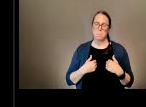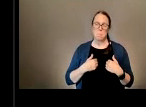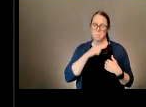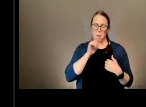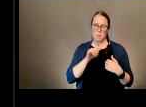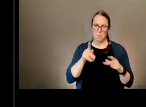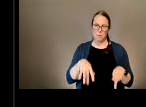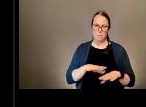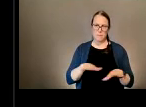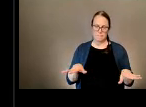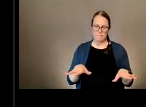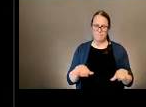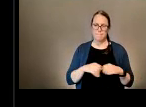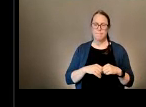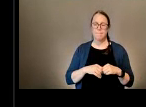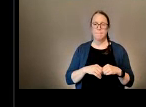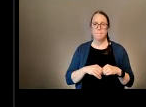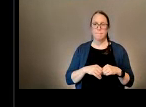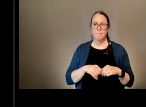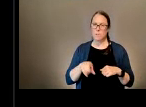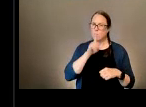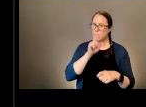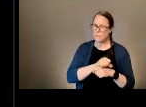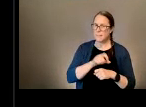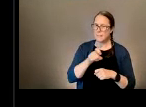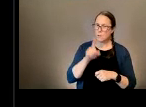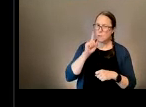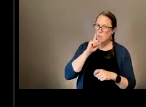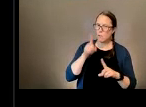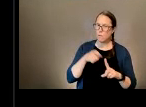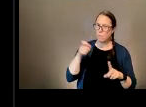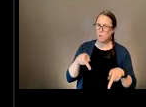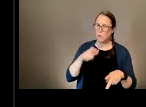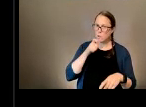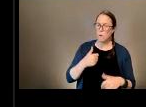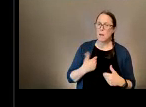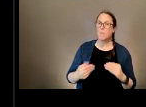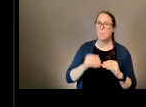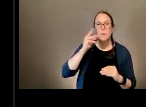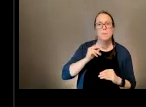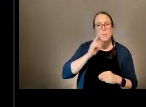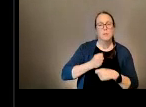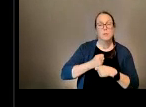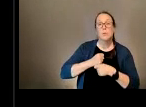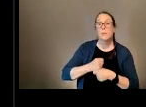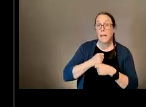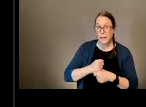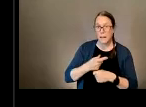I think that you really need to hear from someone who has a lot of experience creating accessible PDFs.